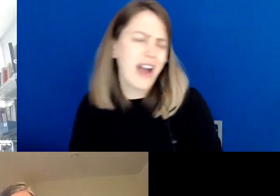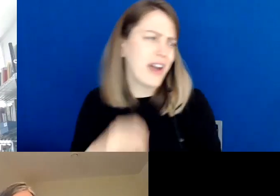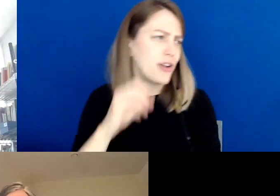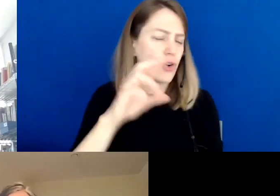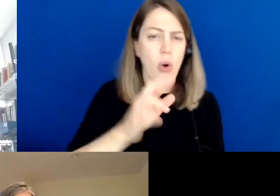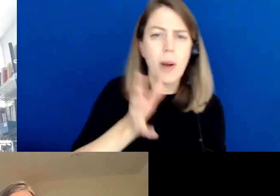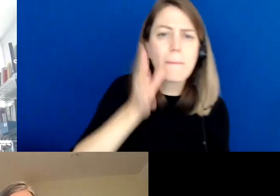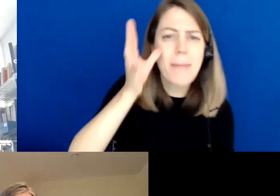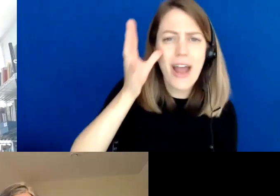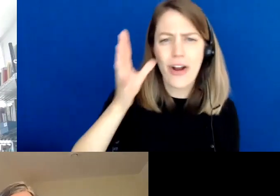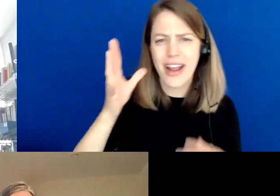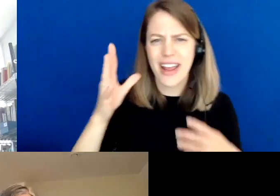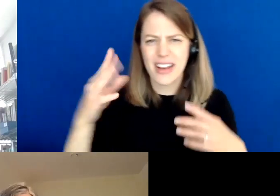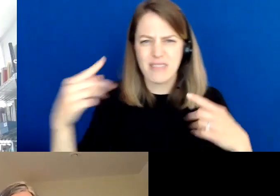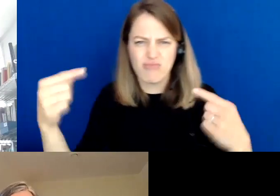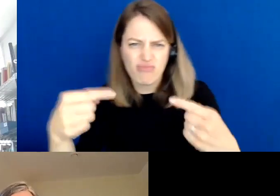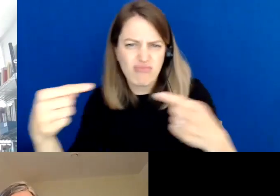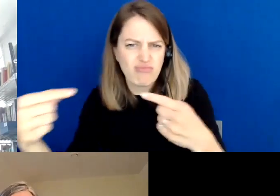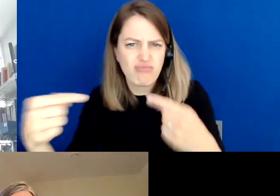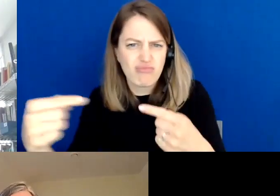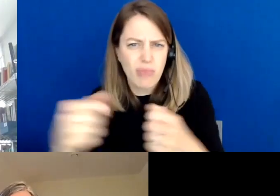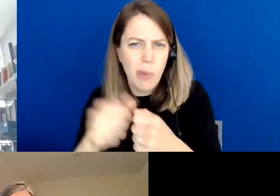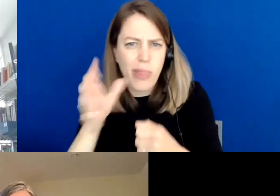But the self-advocacy movement,